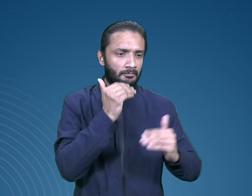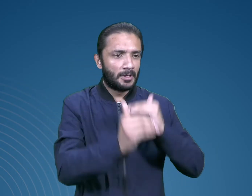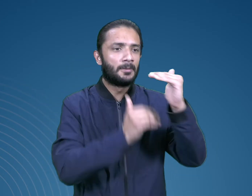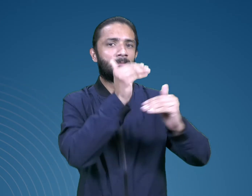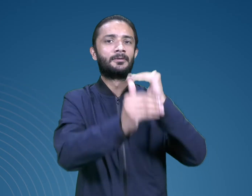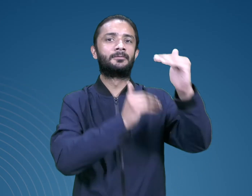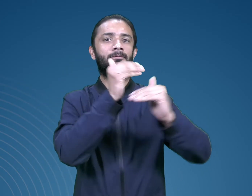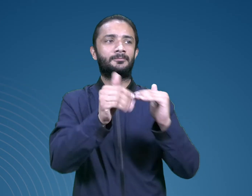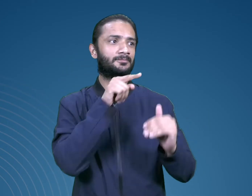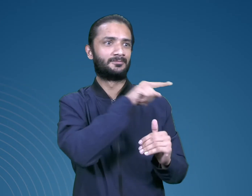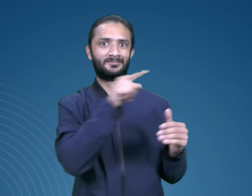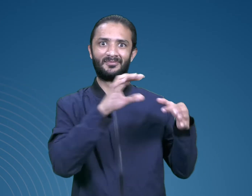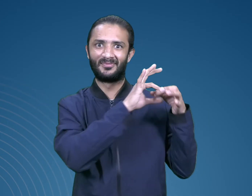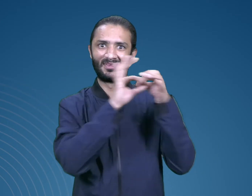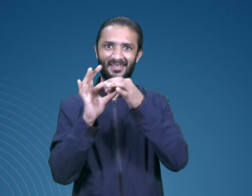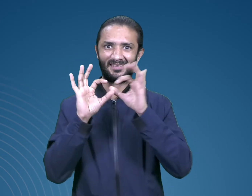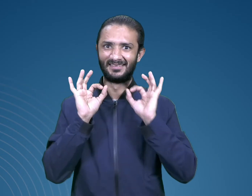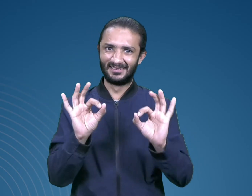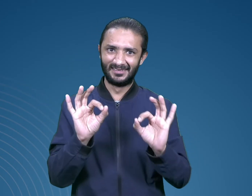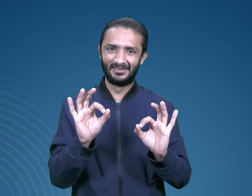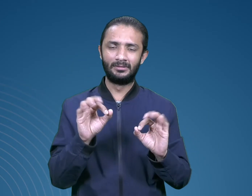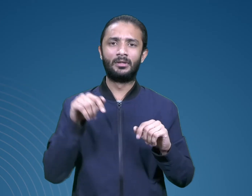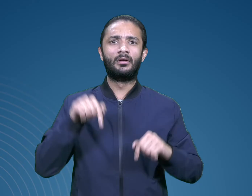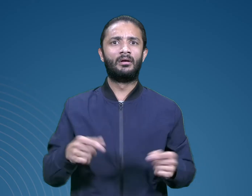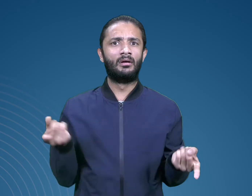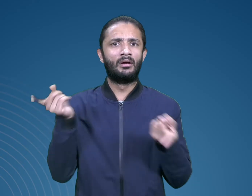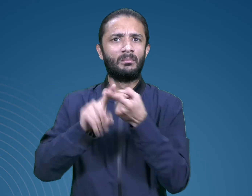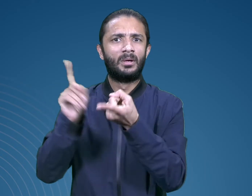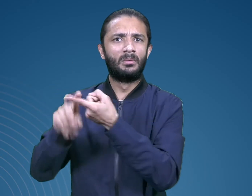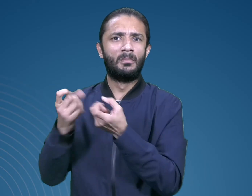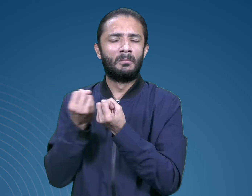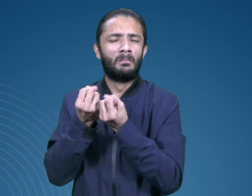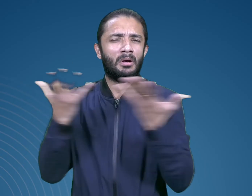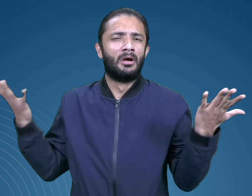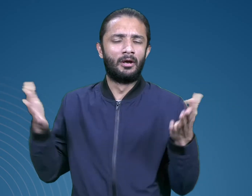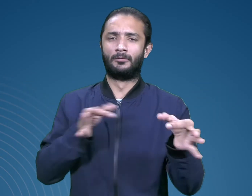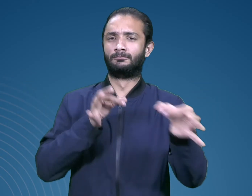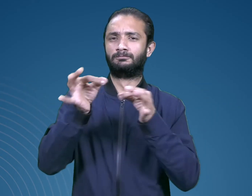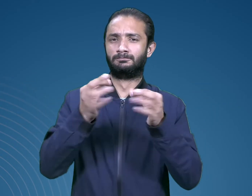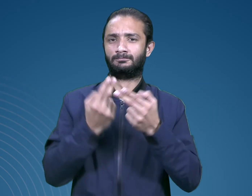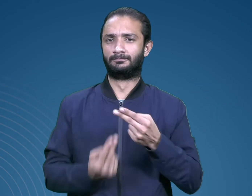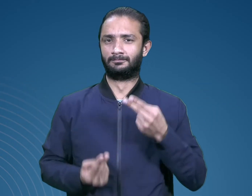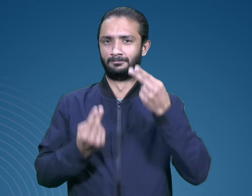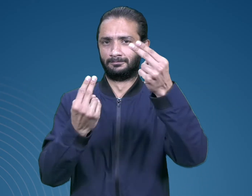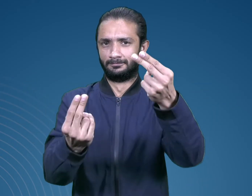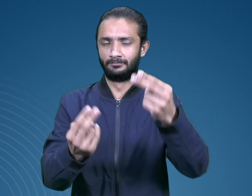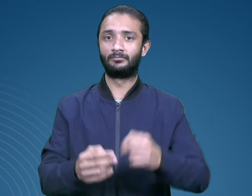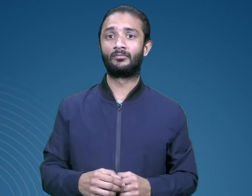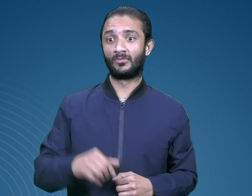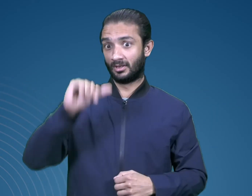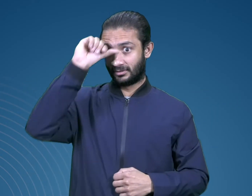which enables their literary skills development. Let me tell you more about it,